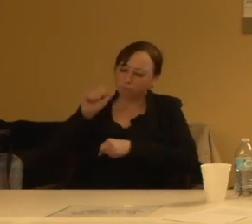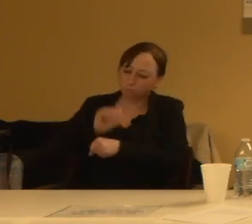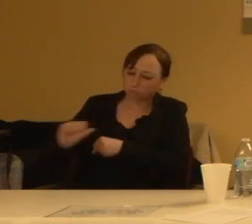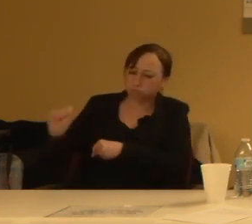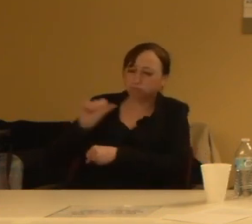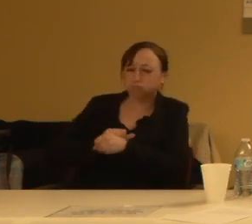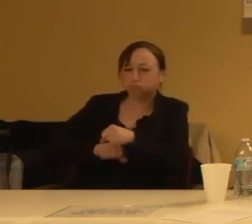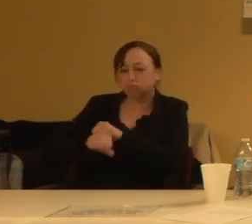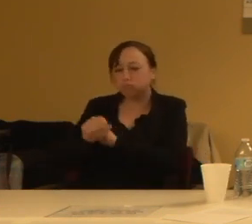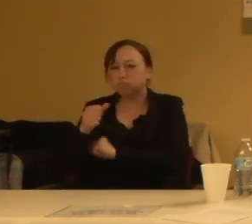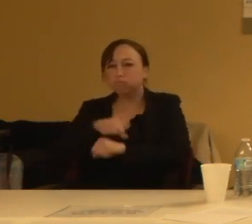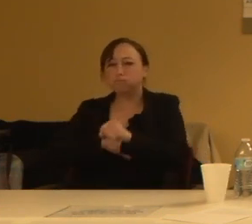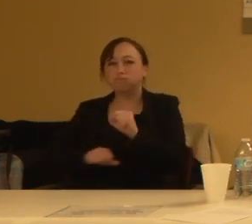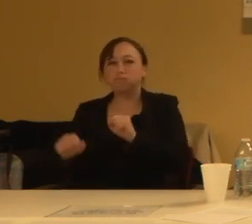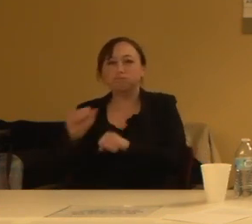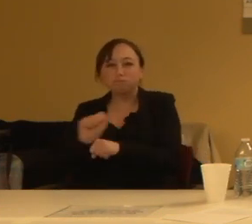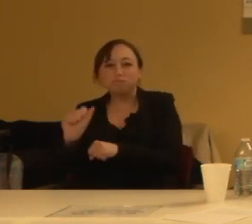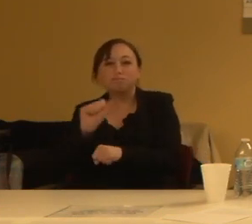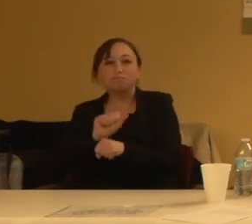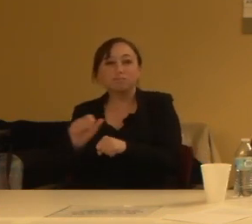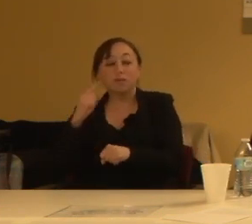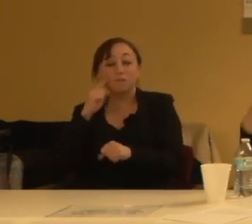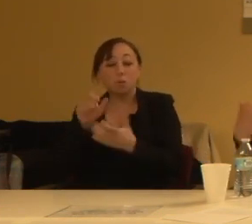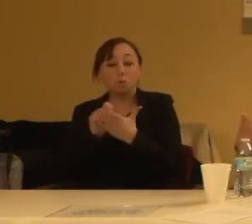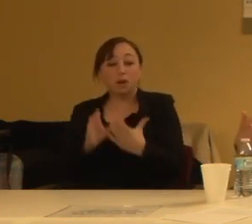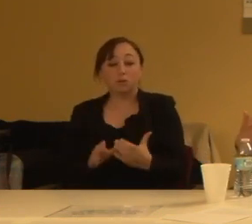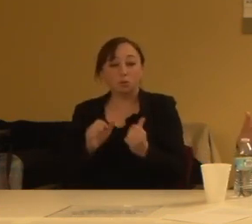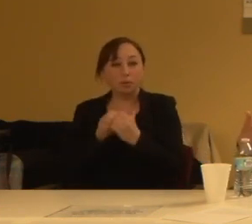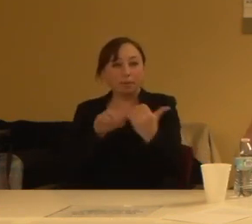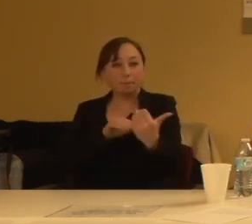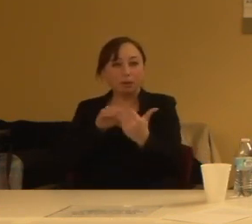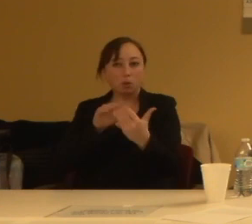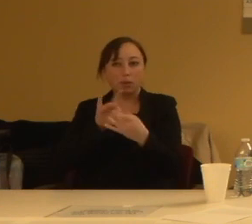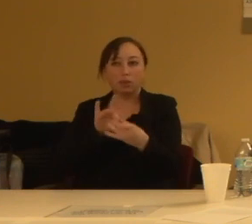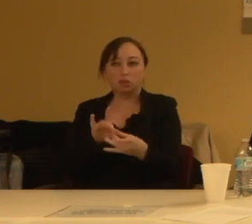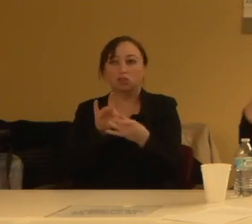in a peer relationship, and who is interested